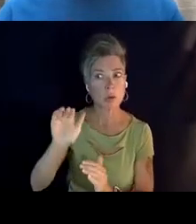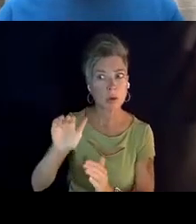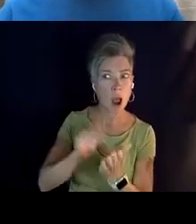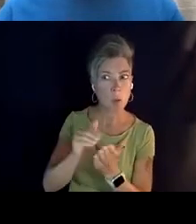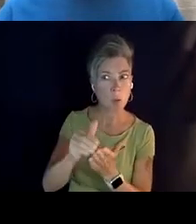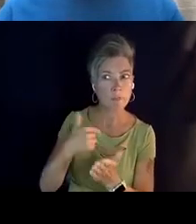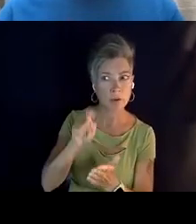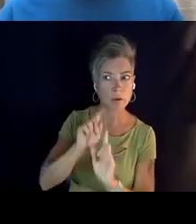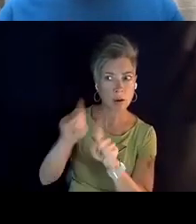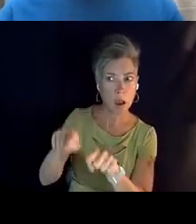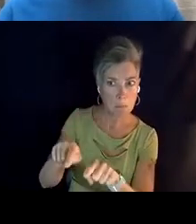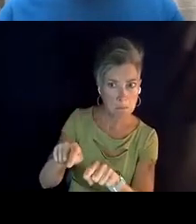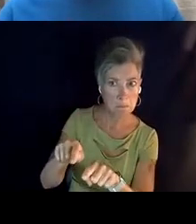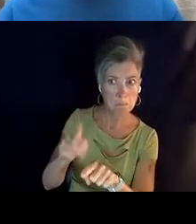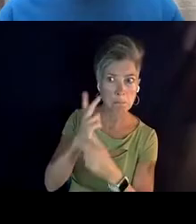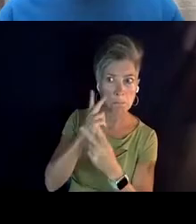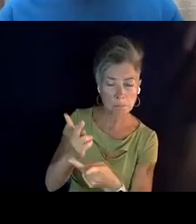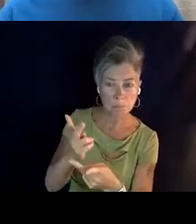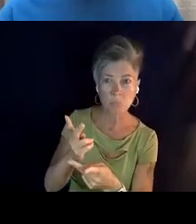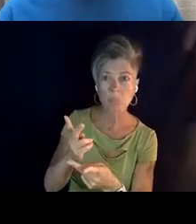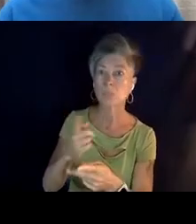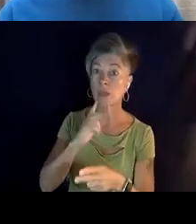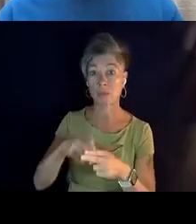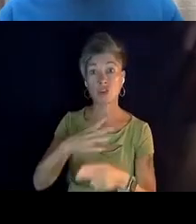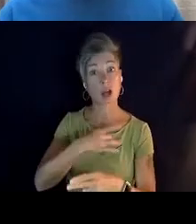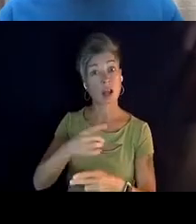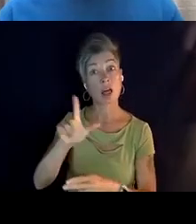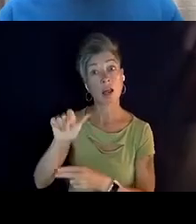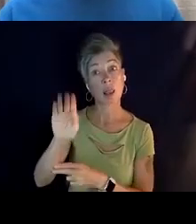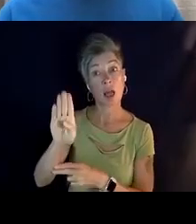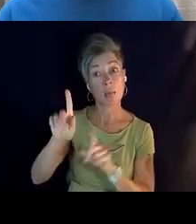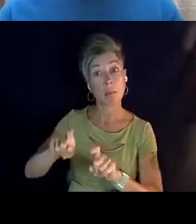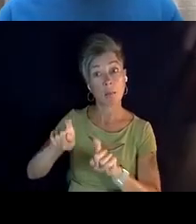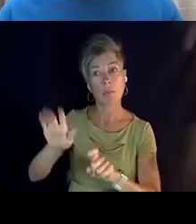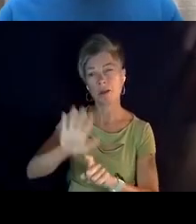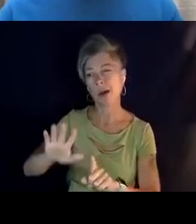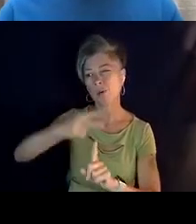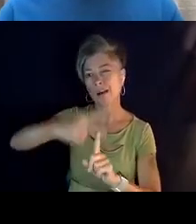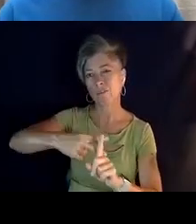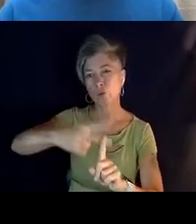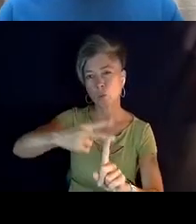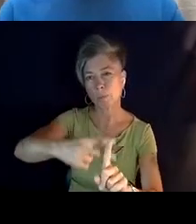And I had mentioned earlier that I like to get those labs every two to three months. Those are to go alongside the appointments